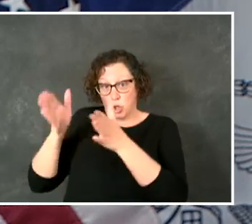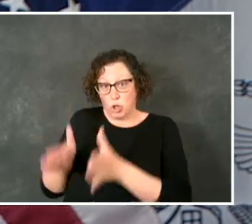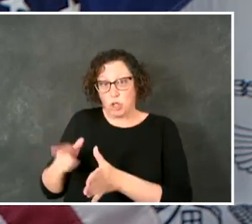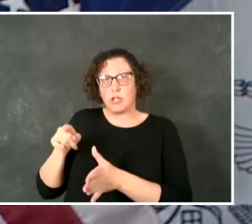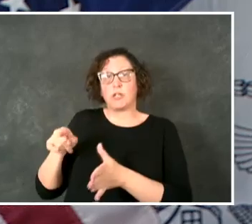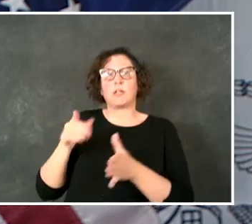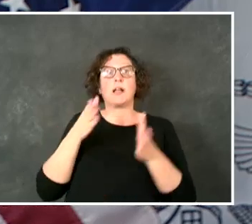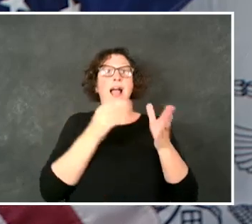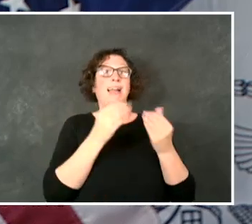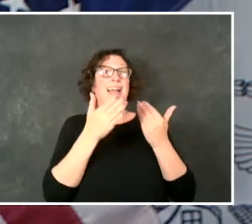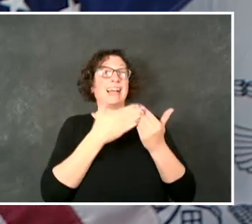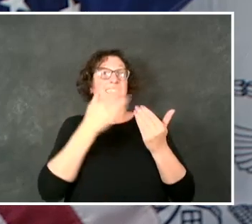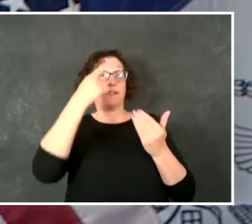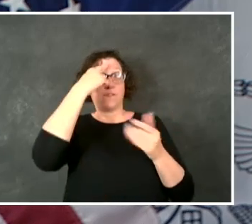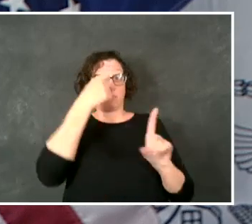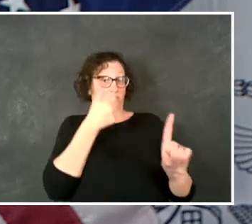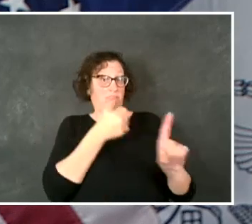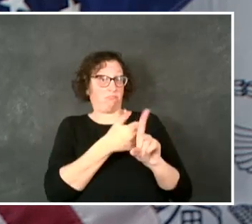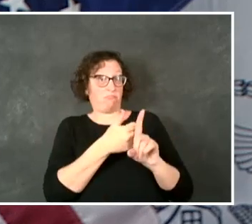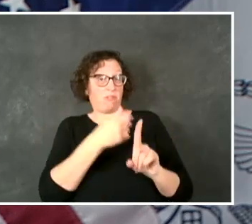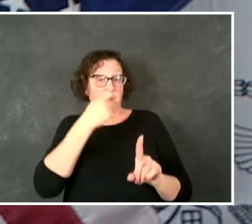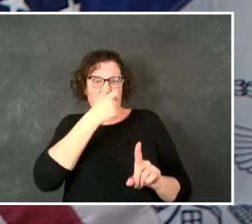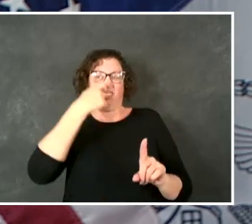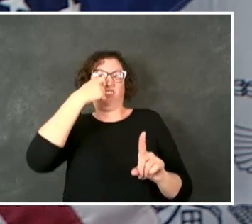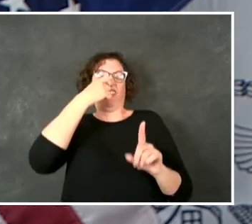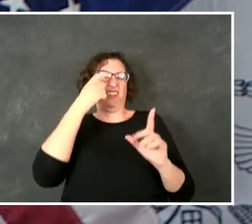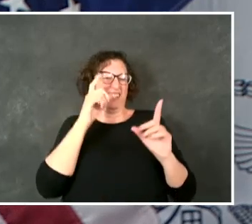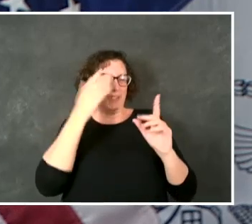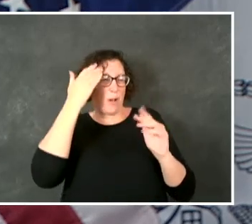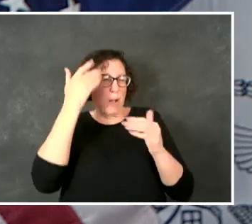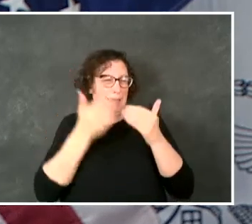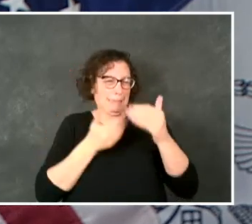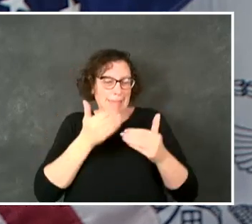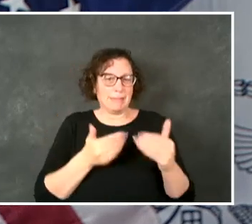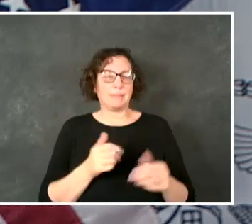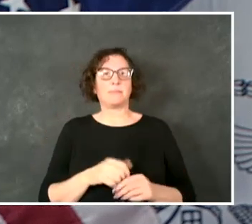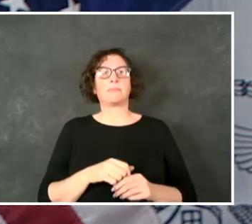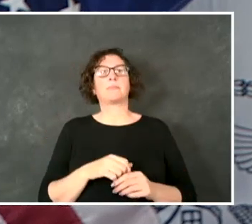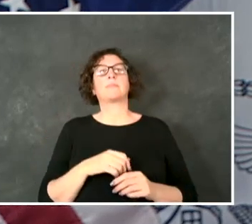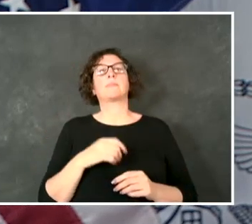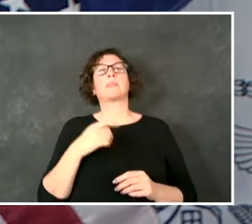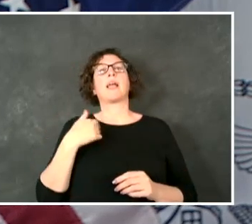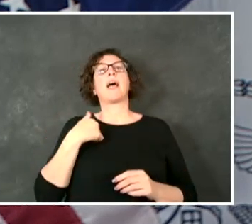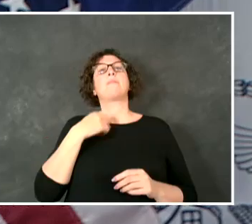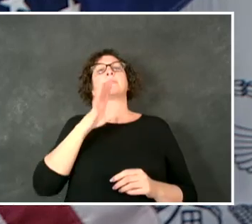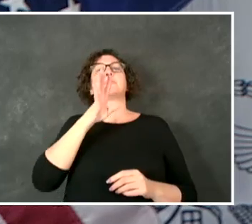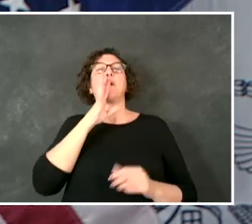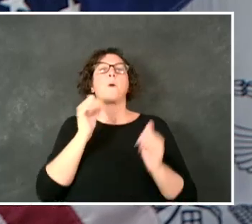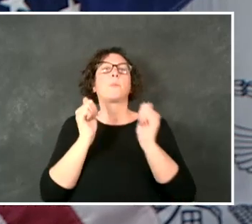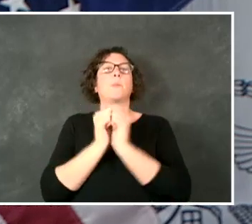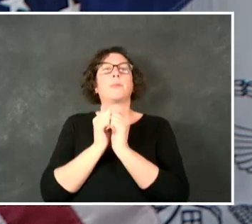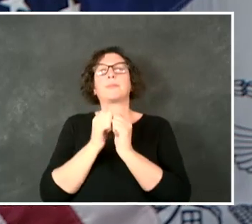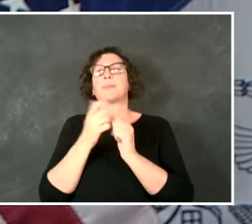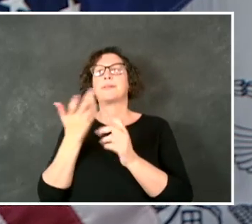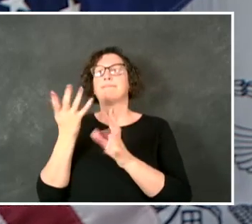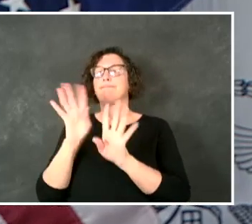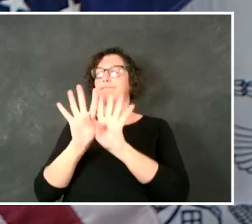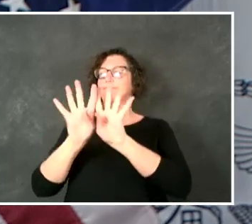TESTED TOO. NOT A MINOR MATTER. THST REALLY GOD THING. I SPOKE TO SOME OTHF E LKFOS ONLINE AT THE